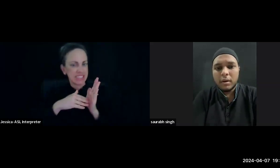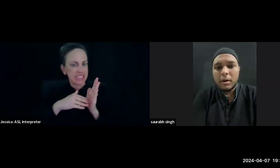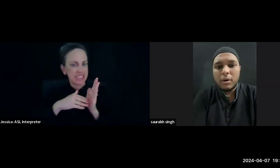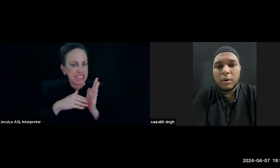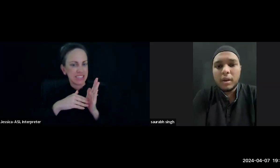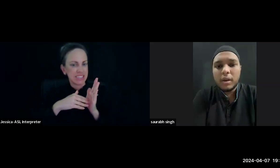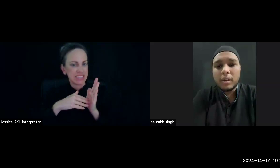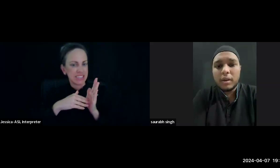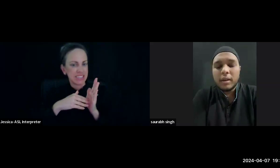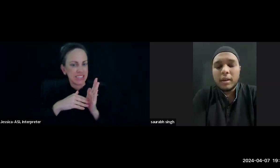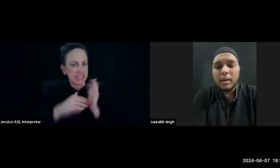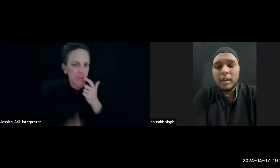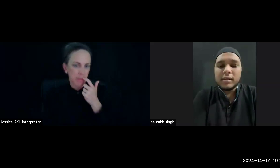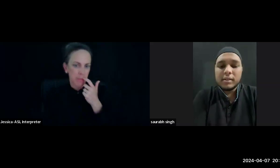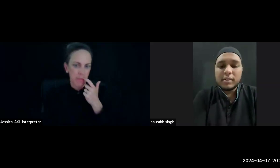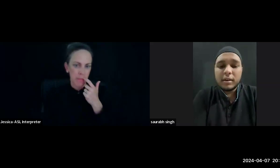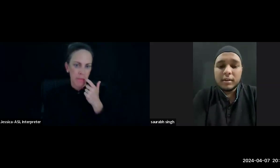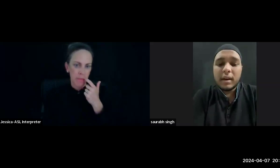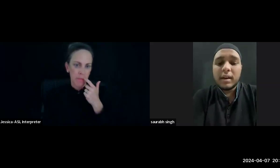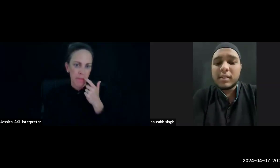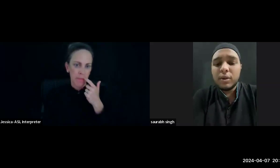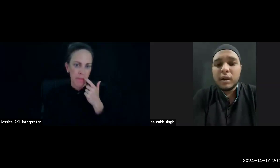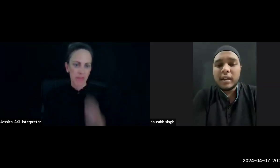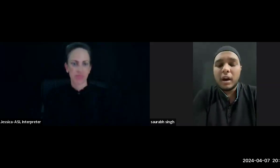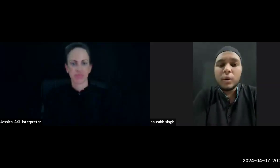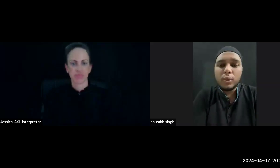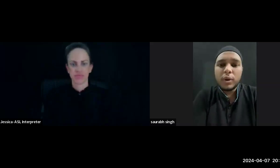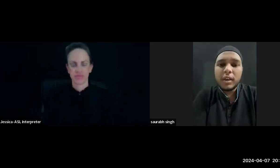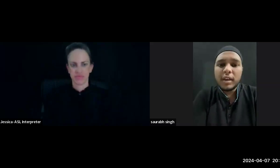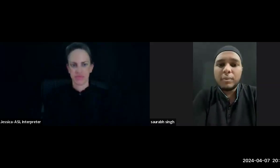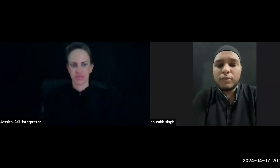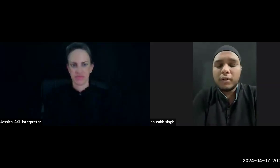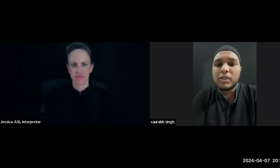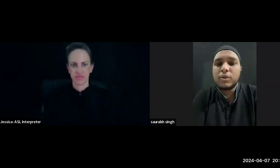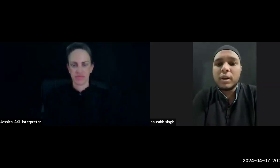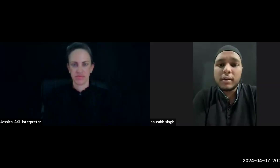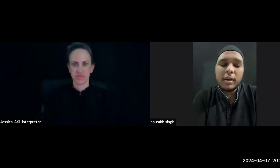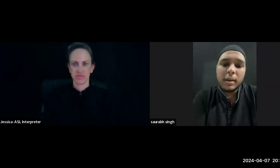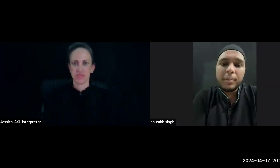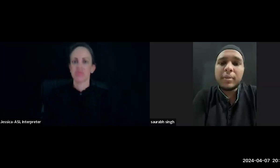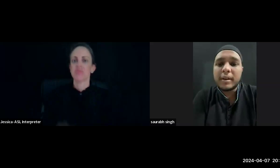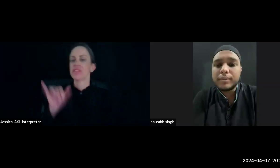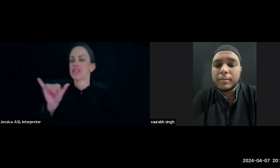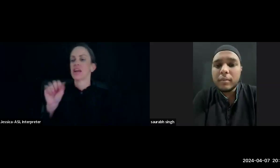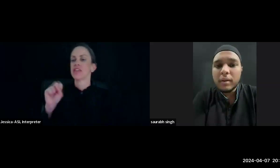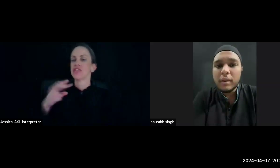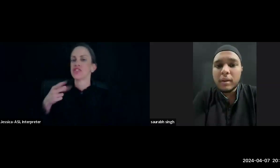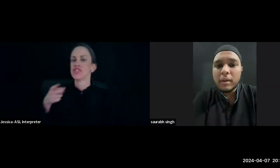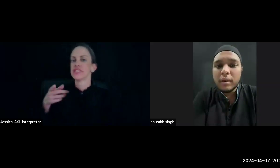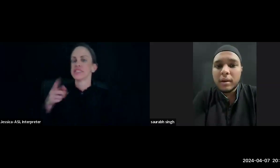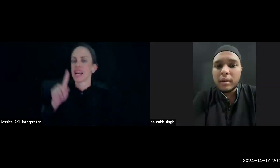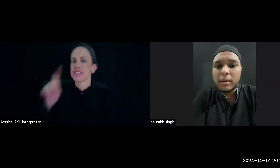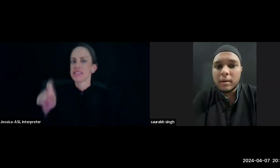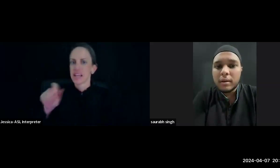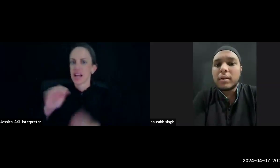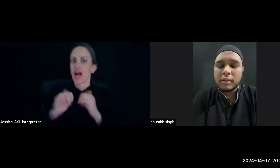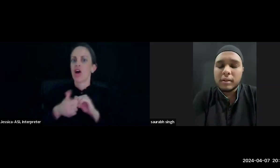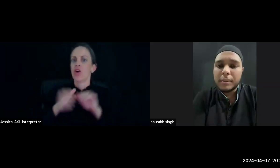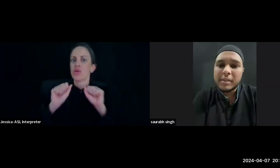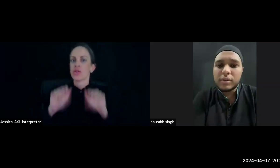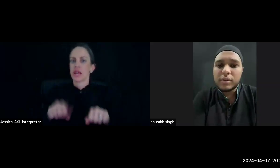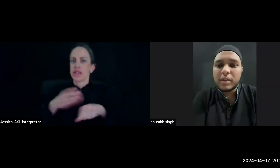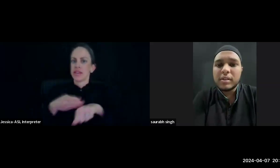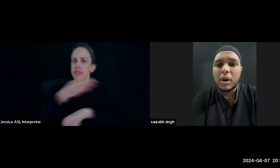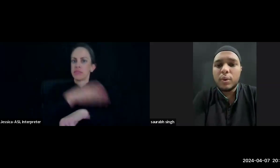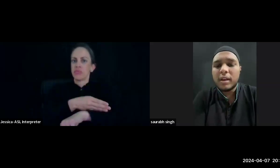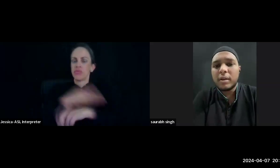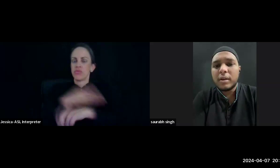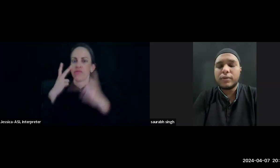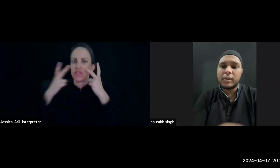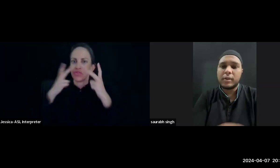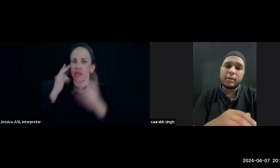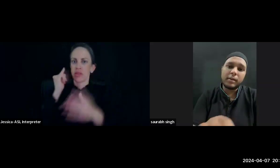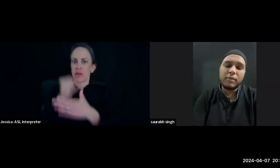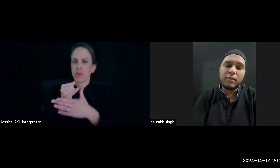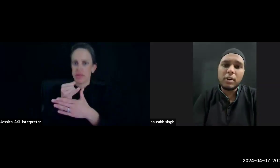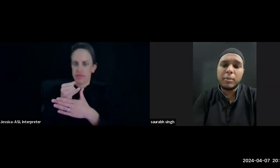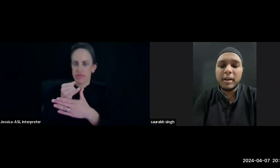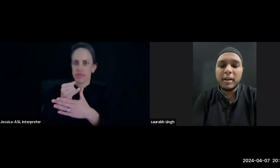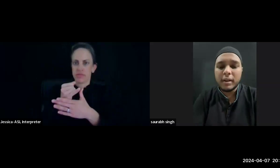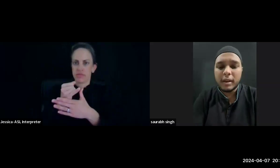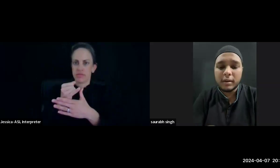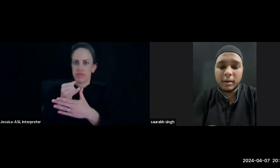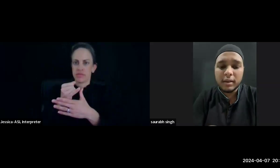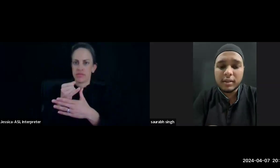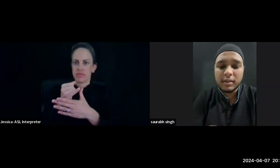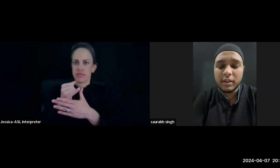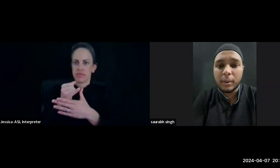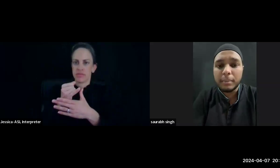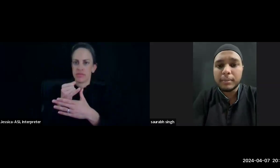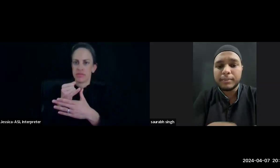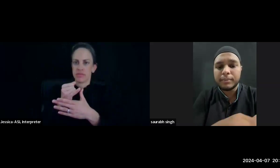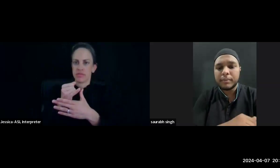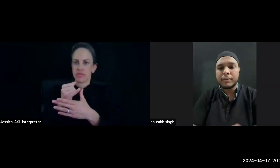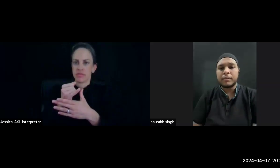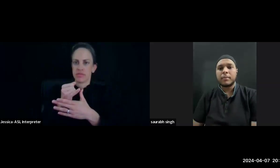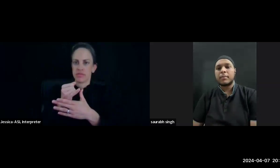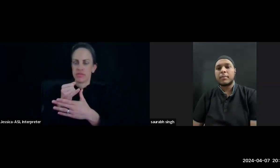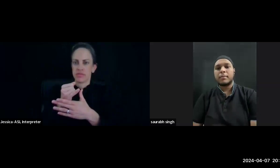[Saurabh speaking for Yash] okay he is asking you that how we can improve visual impairment. the basic question is how we can improve any visual impairment in Usher syndrome.